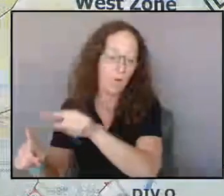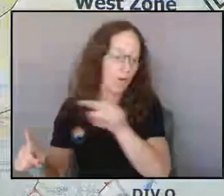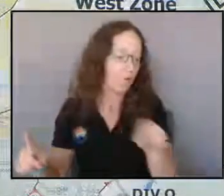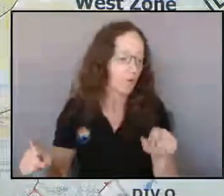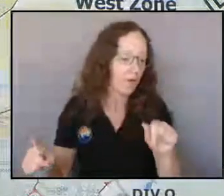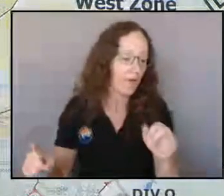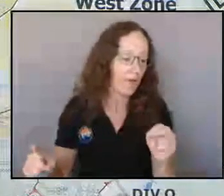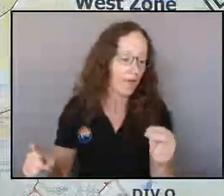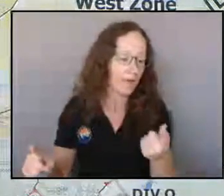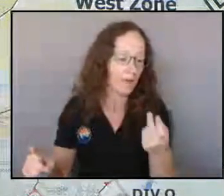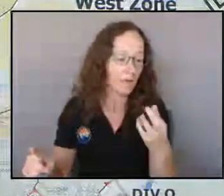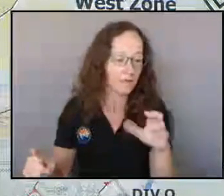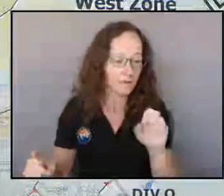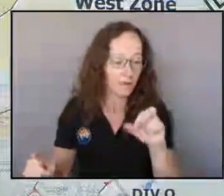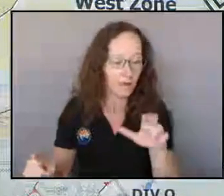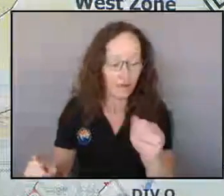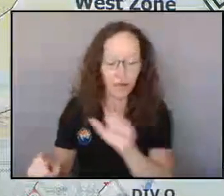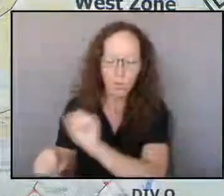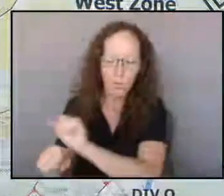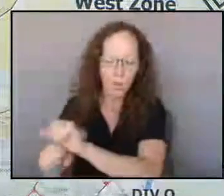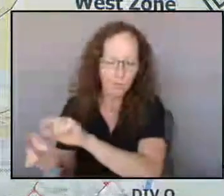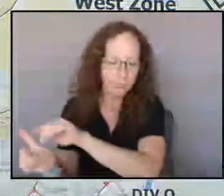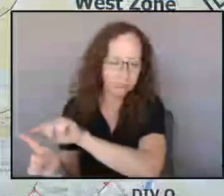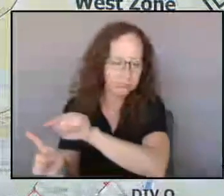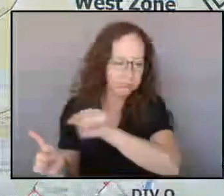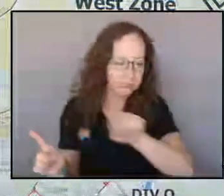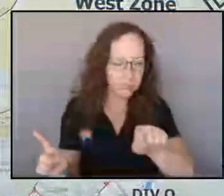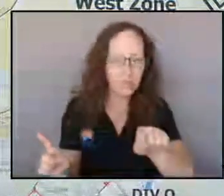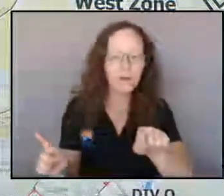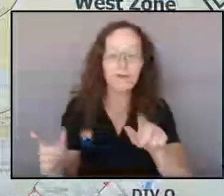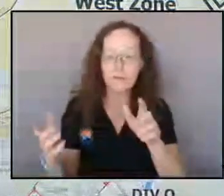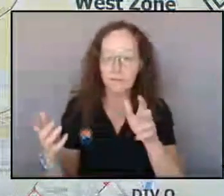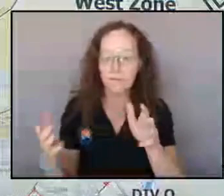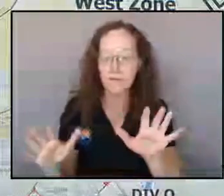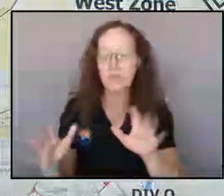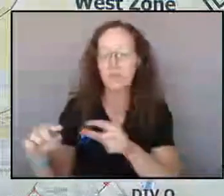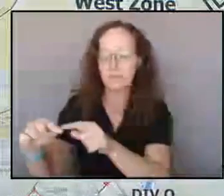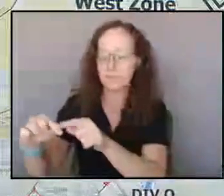TIE THIS BACK INTO WHERE WE LOSE THE FUEL NEAR THIS